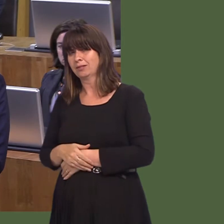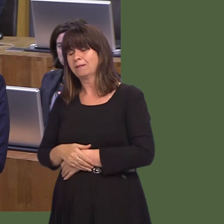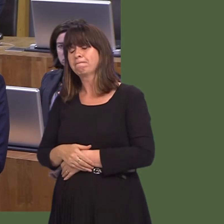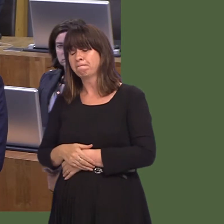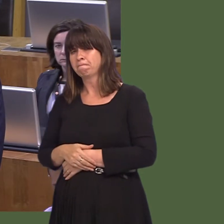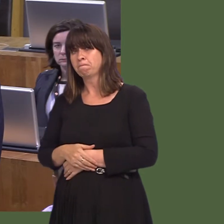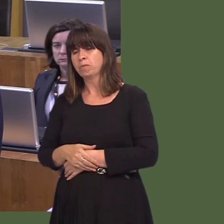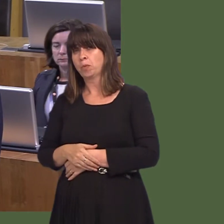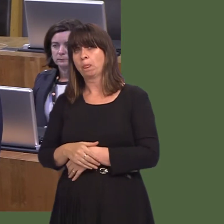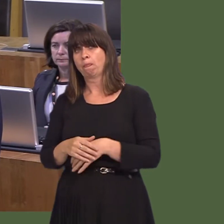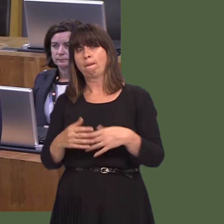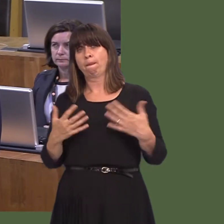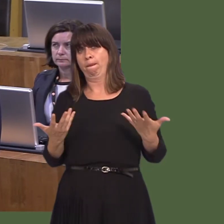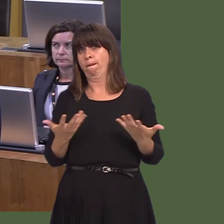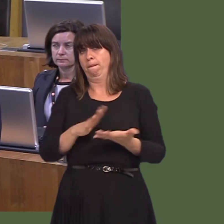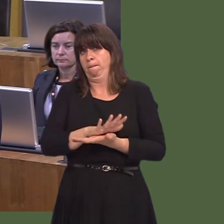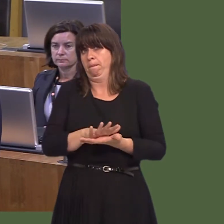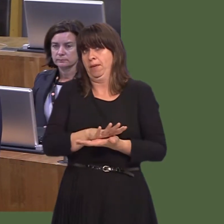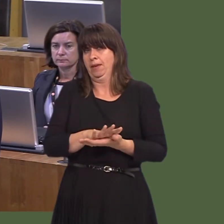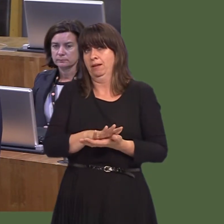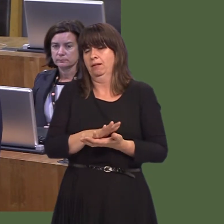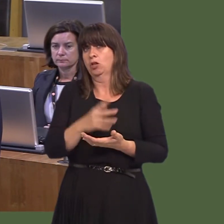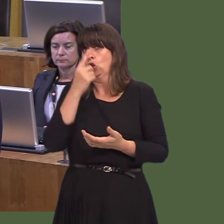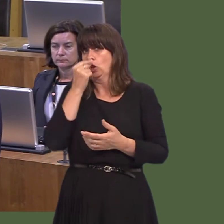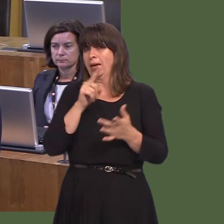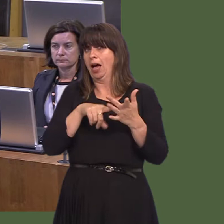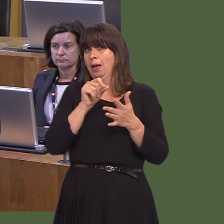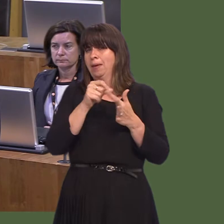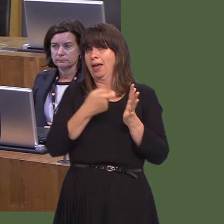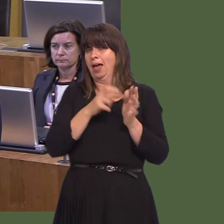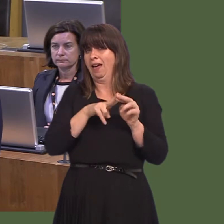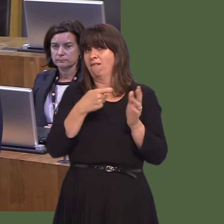The service can be accessed through an individual patient funding request.